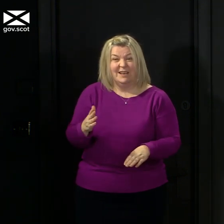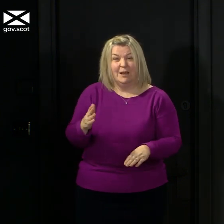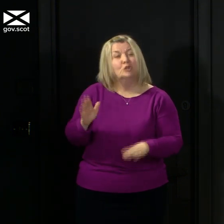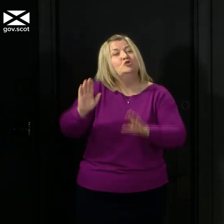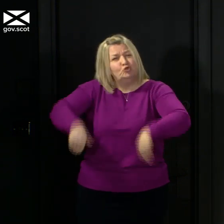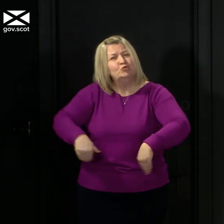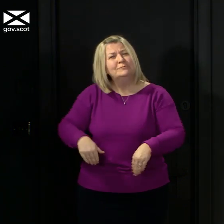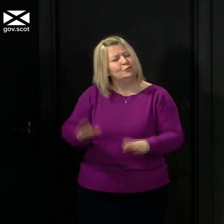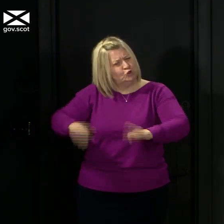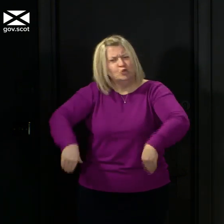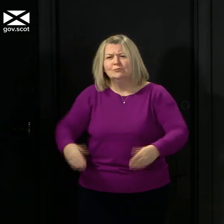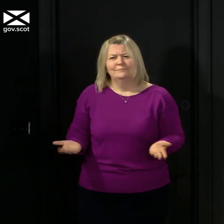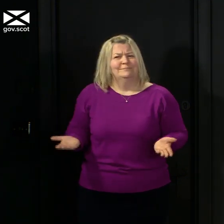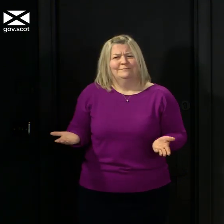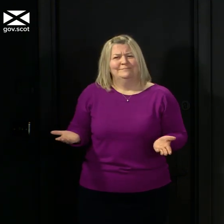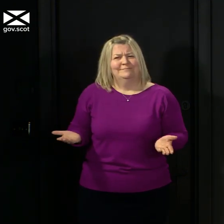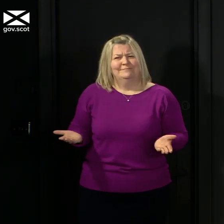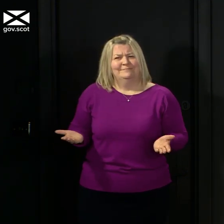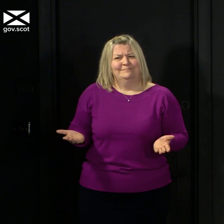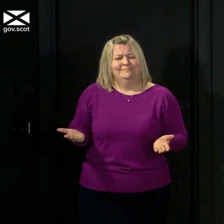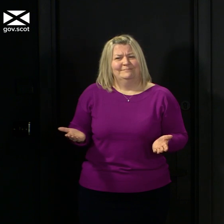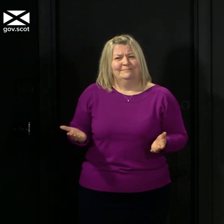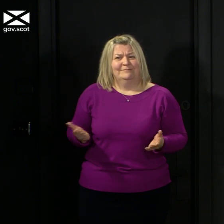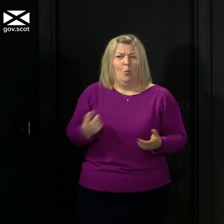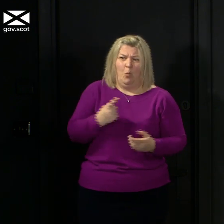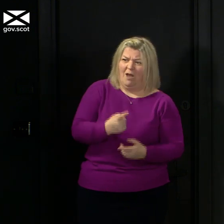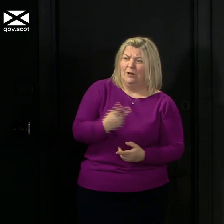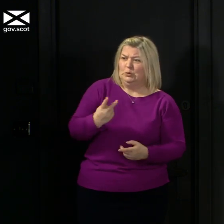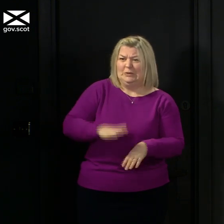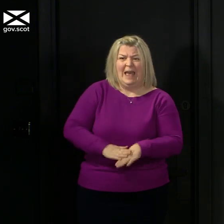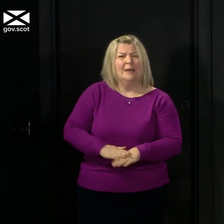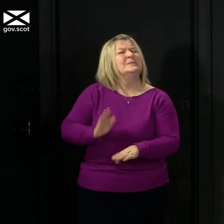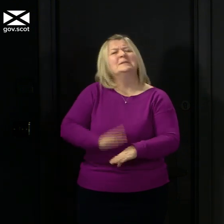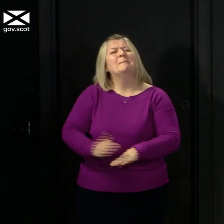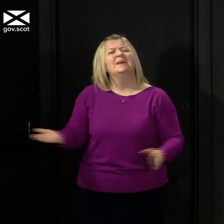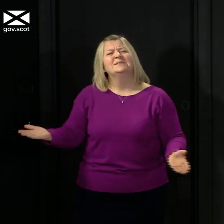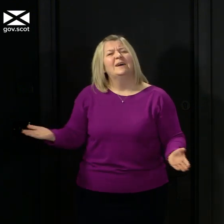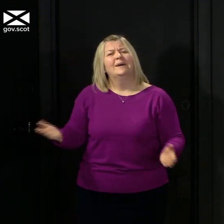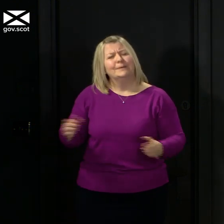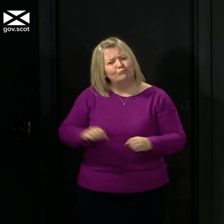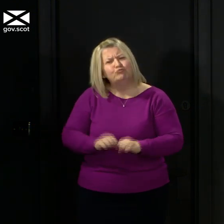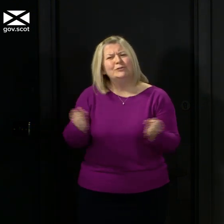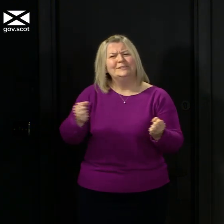at the house on one or on two occasions because it was in breach of the guidance and the advice